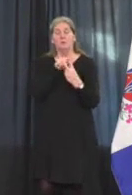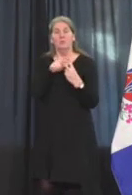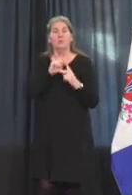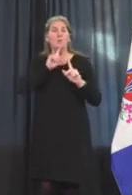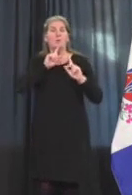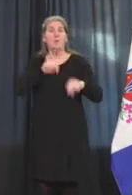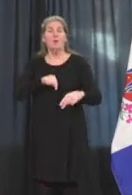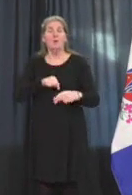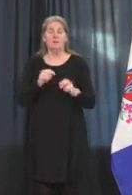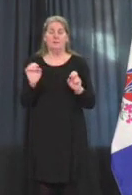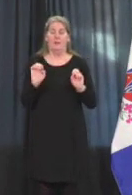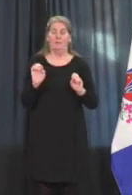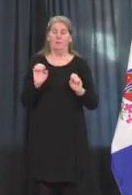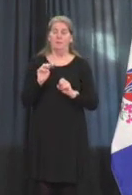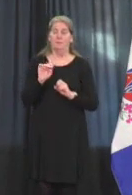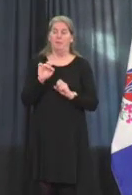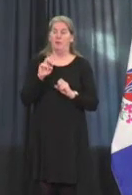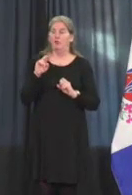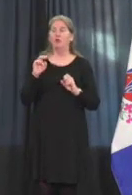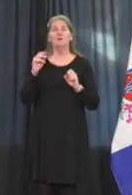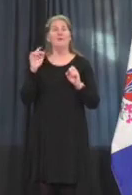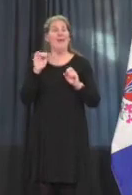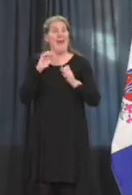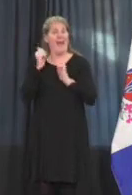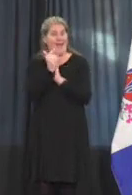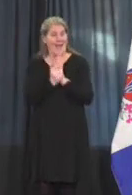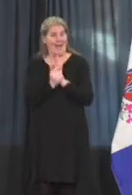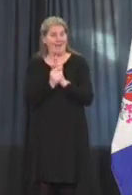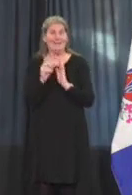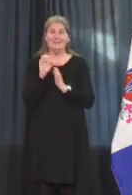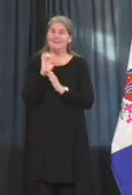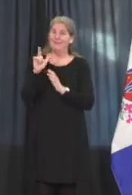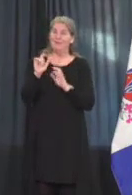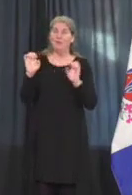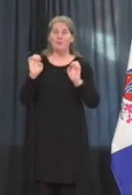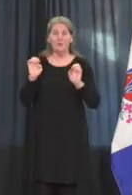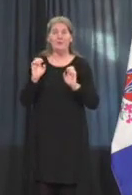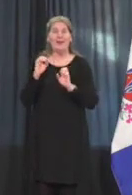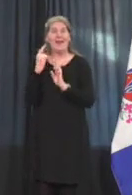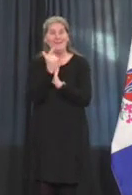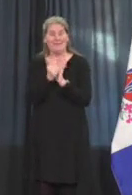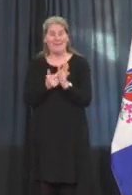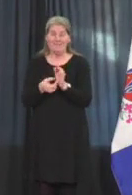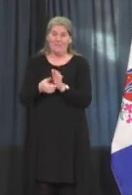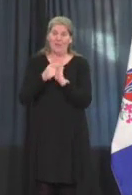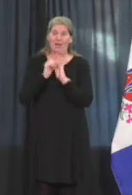MEASURES HEALTH PROTECTION ORDER AND THE CIVIL EMERGENCY MEASURES ENFORCEMENT ORDER, WHICH I HAVE